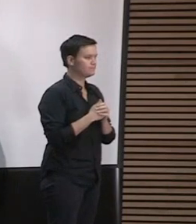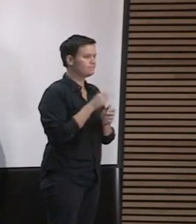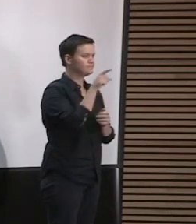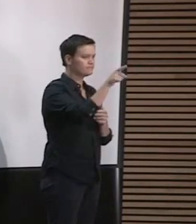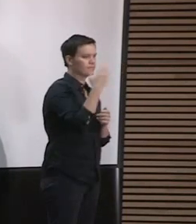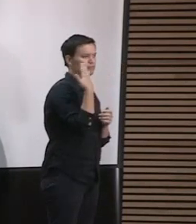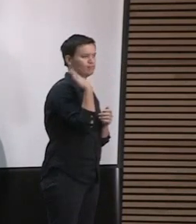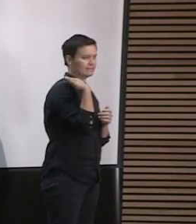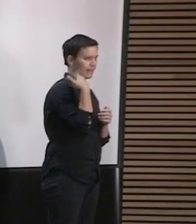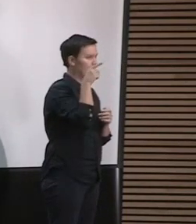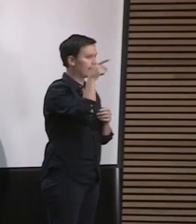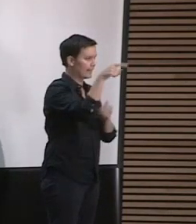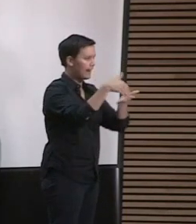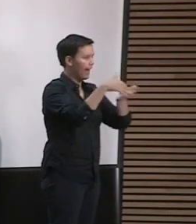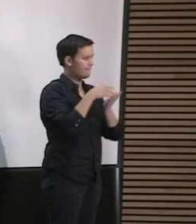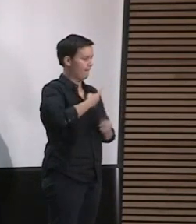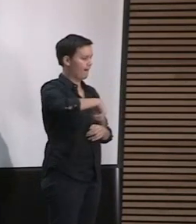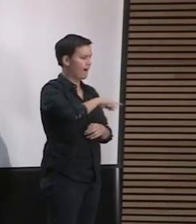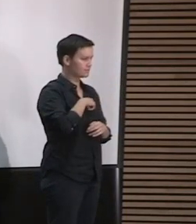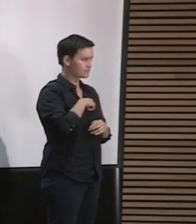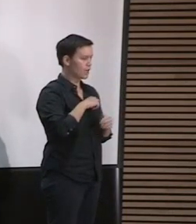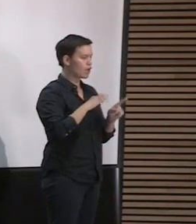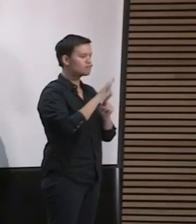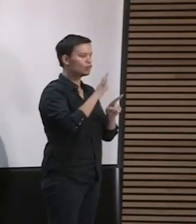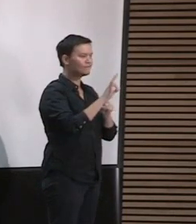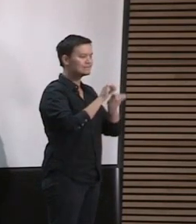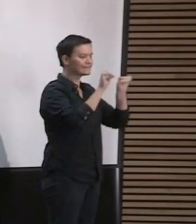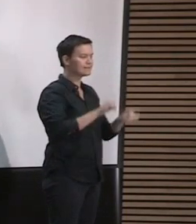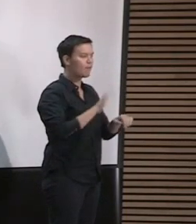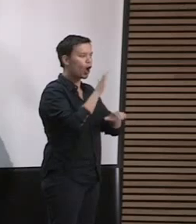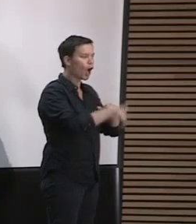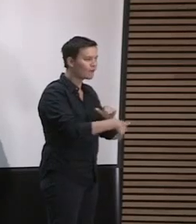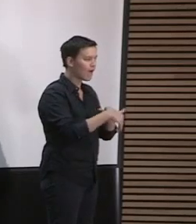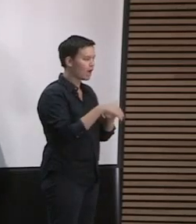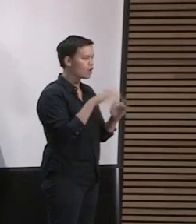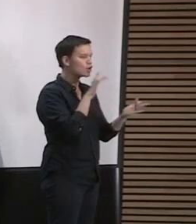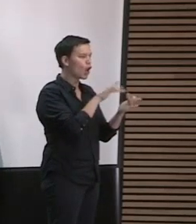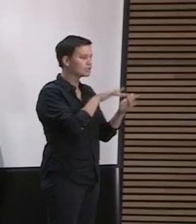key work to manage the cluster we currently have. His recent